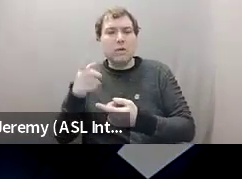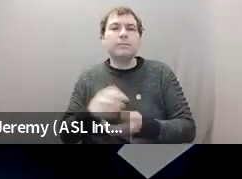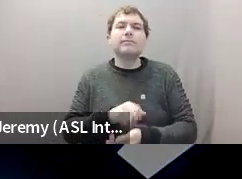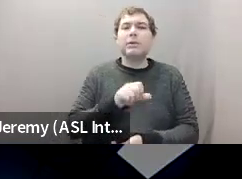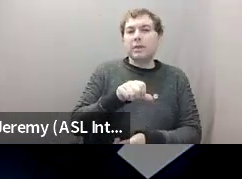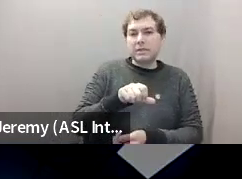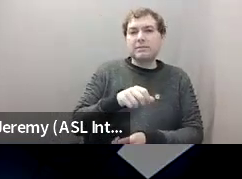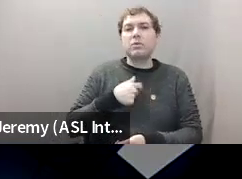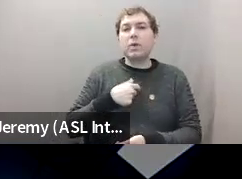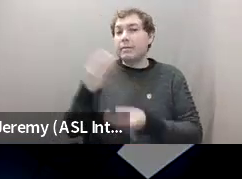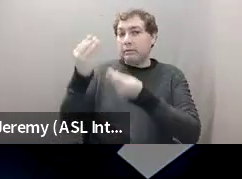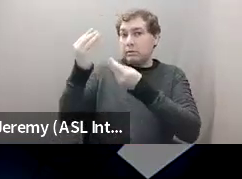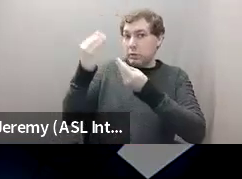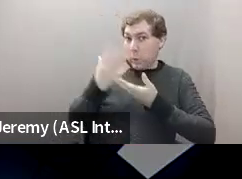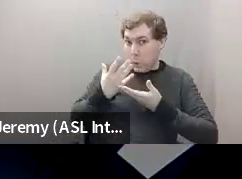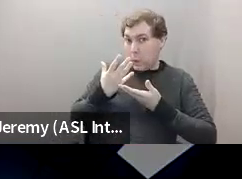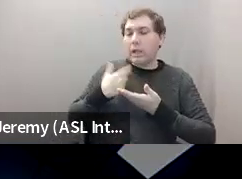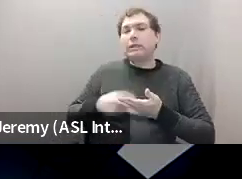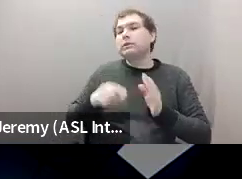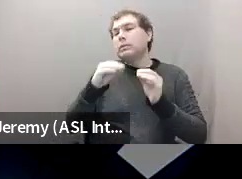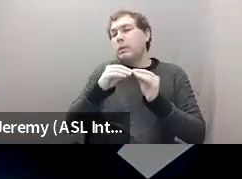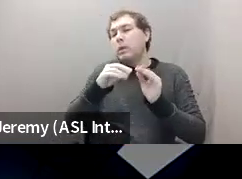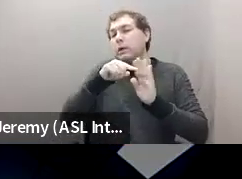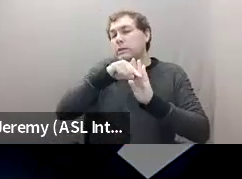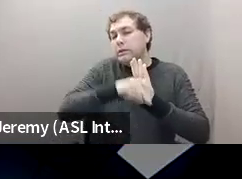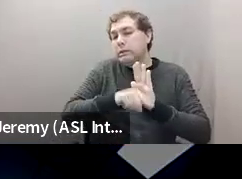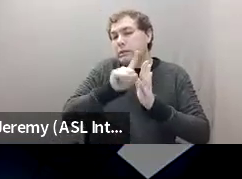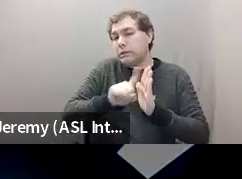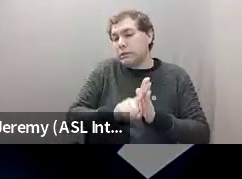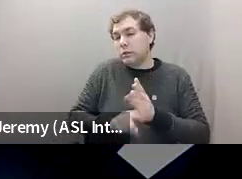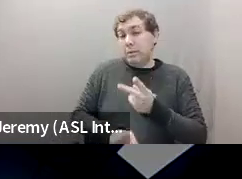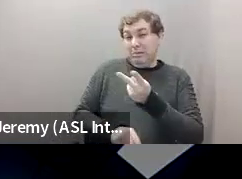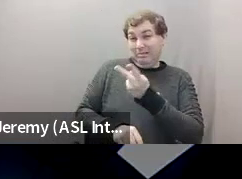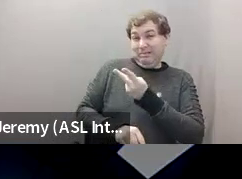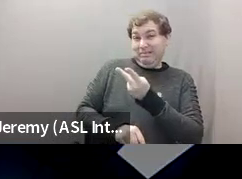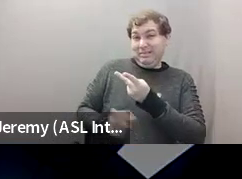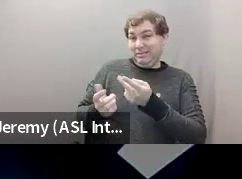Cassidy Thorne: So I've been told, and I need to do more research. So maybe Scott or Linda, this is something you can follow up with.